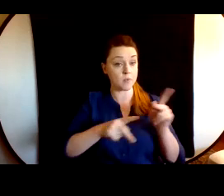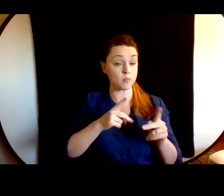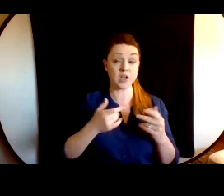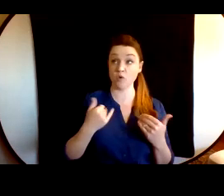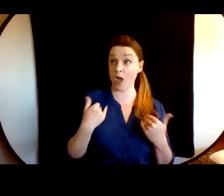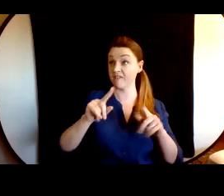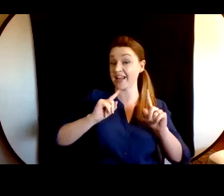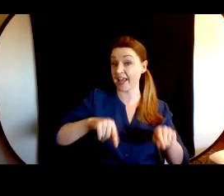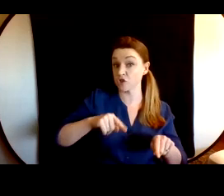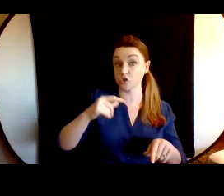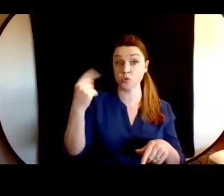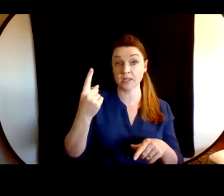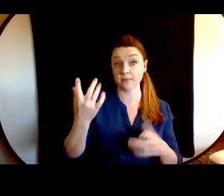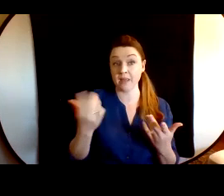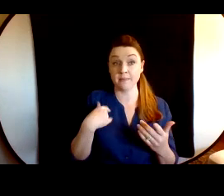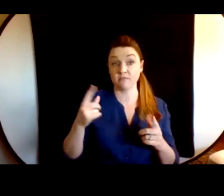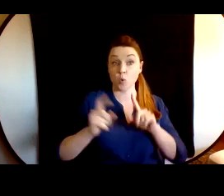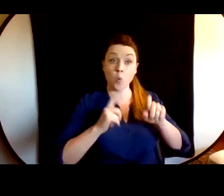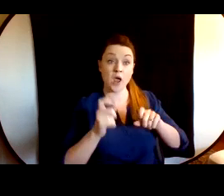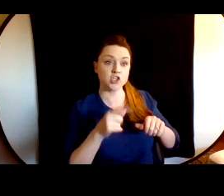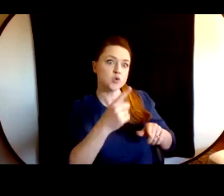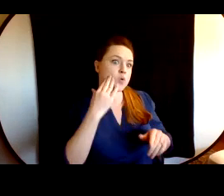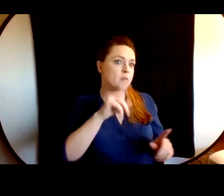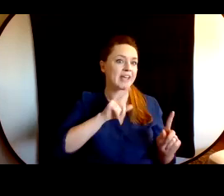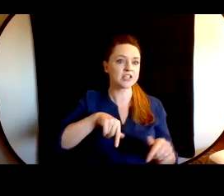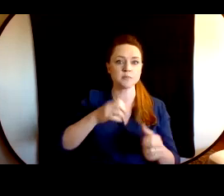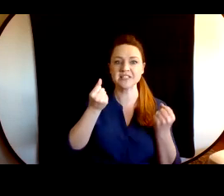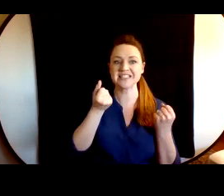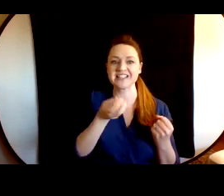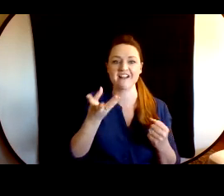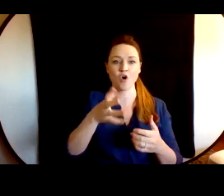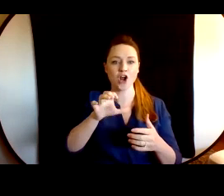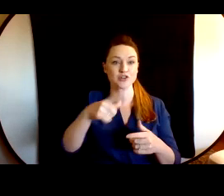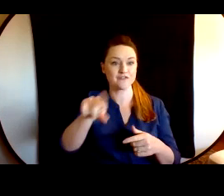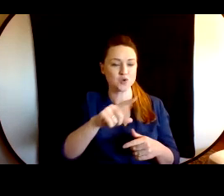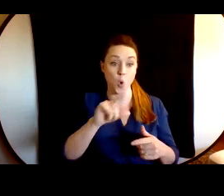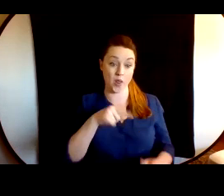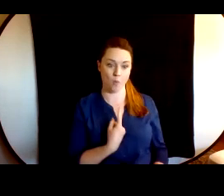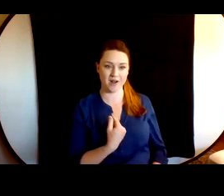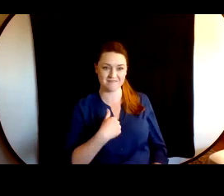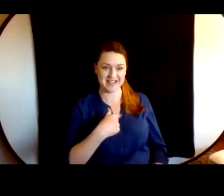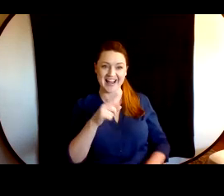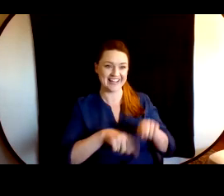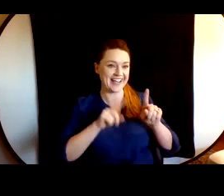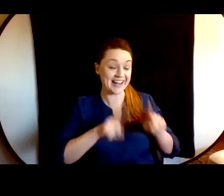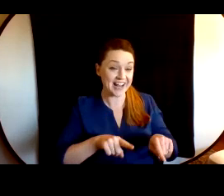that somebody has posed to me, but because there's hundreds of you and only one of me that I'm unable to get to, but you know the answer